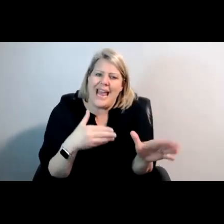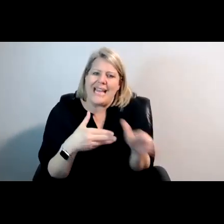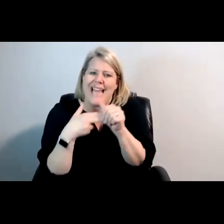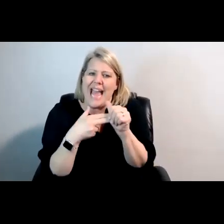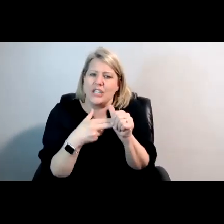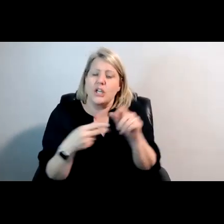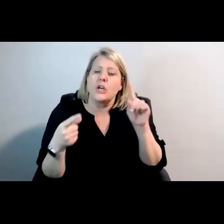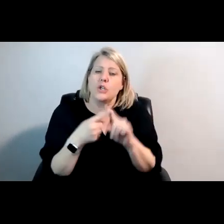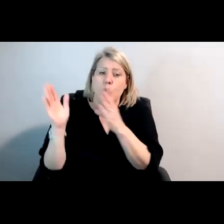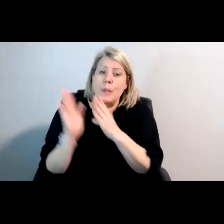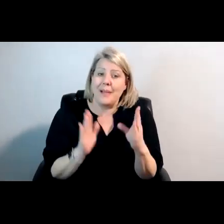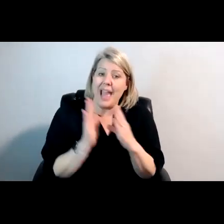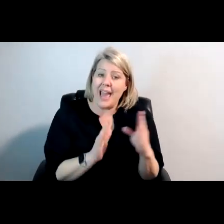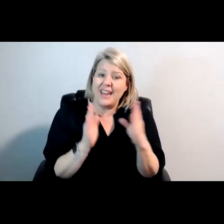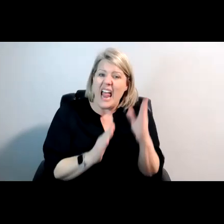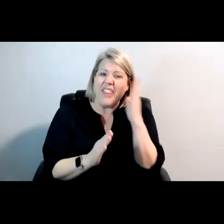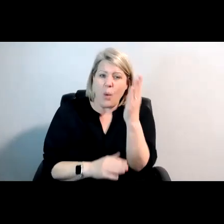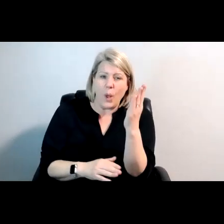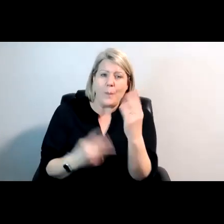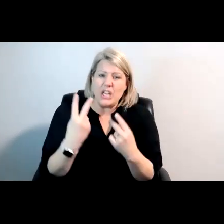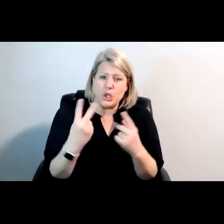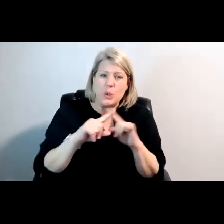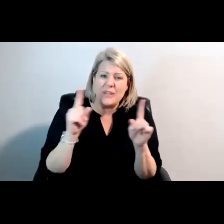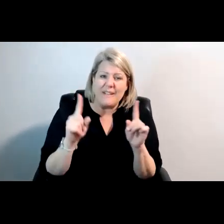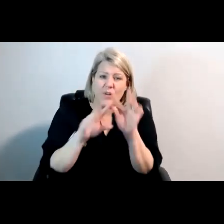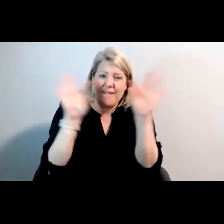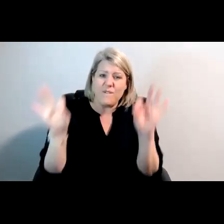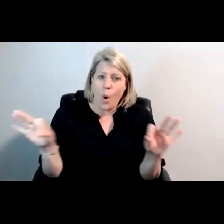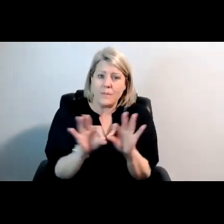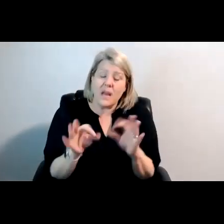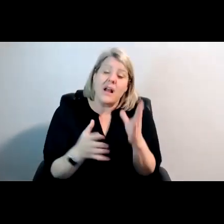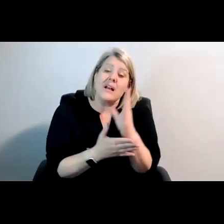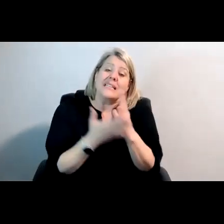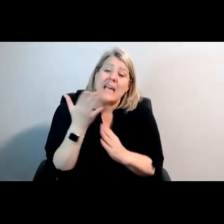They will be different forms. Sometimes some providers are kind of picky